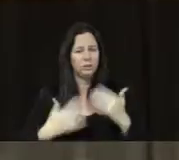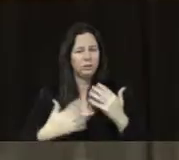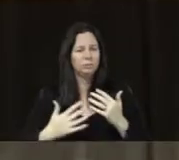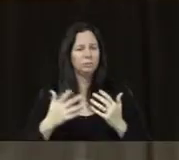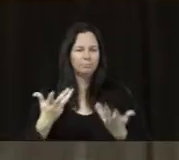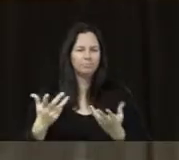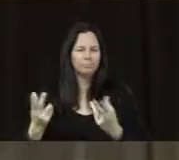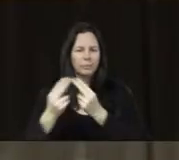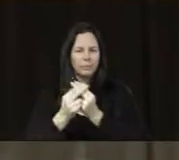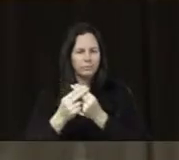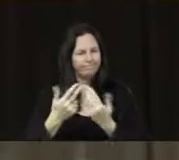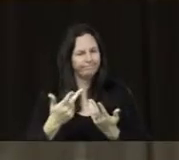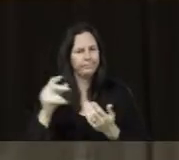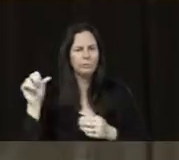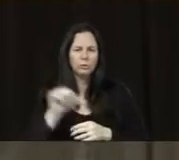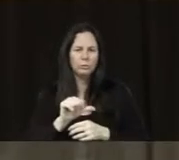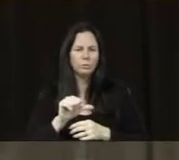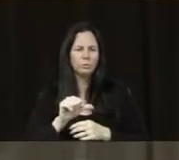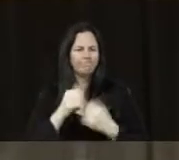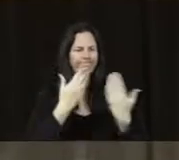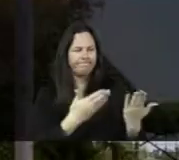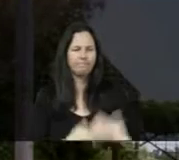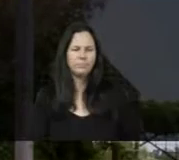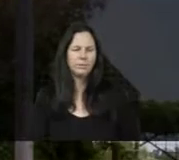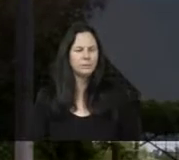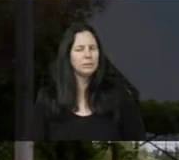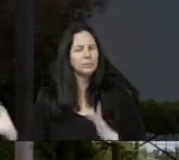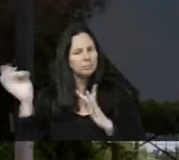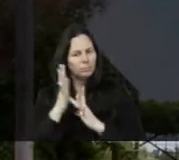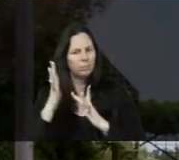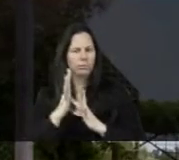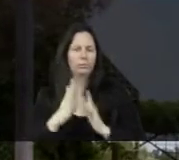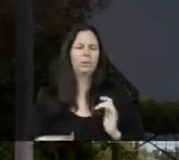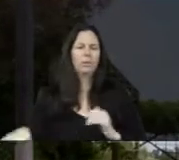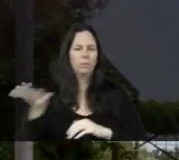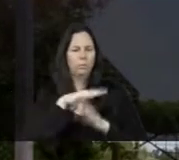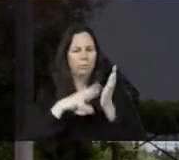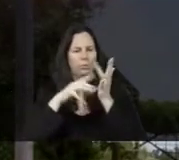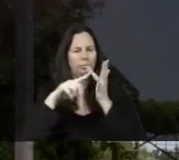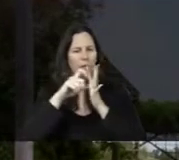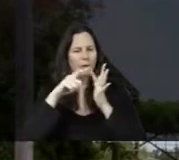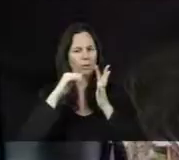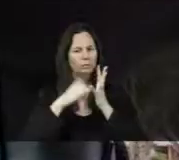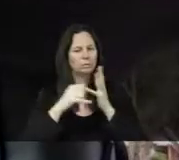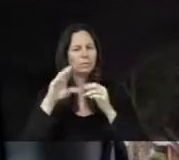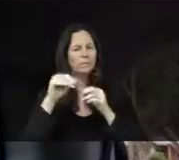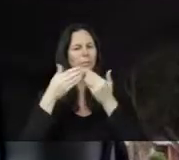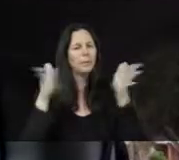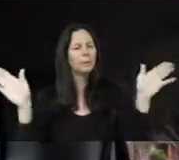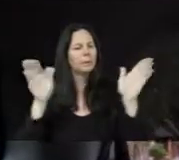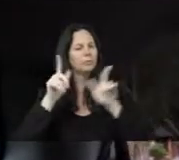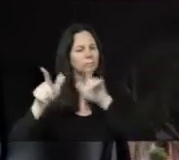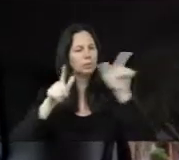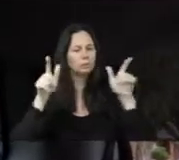It's important that all modes of public transport, including taxis, provide equitable access for people with disability.